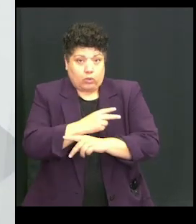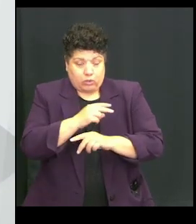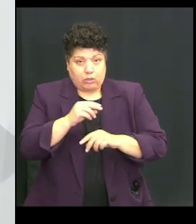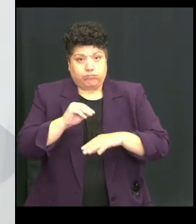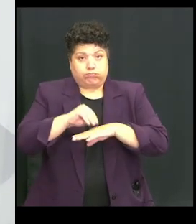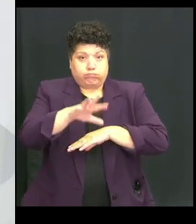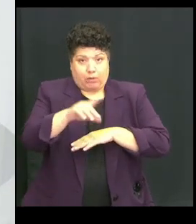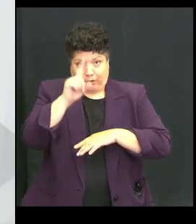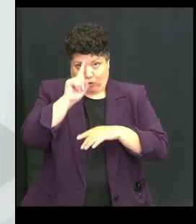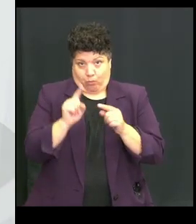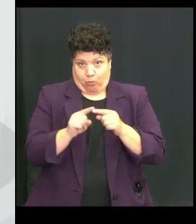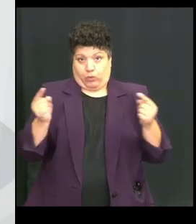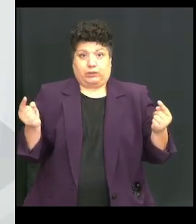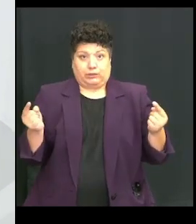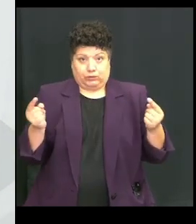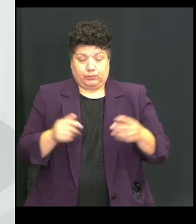Interesting, Interesting.